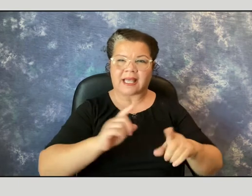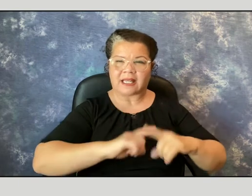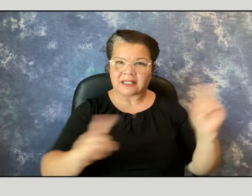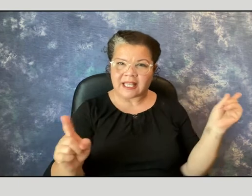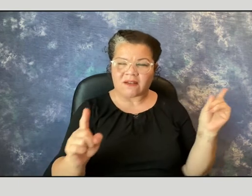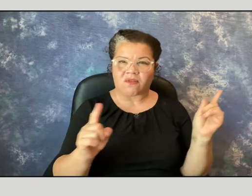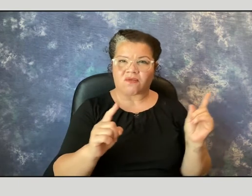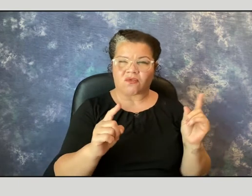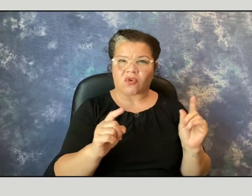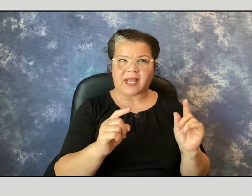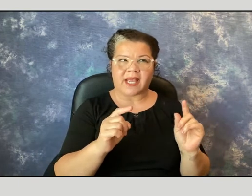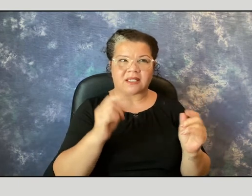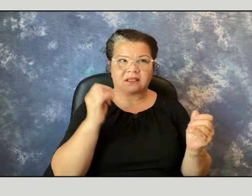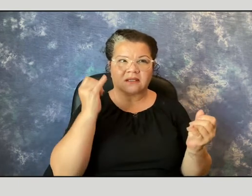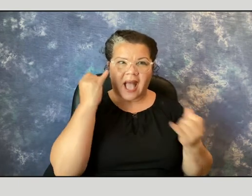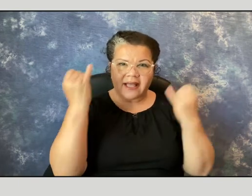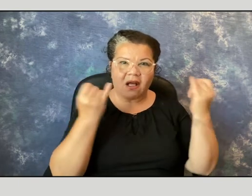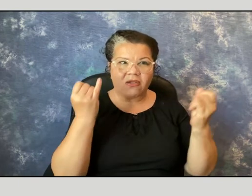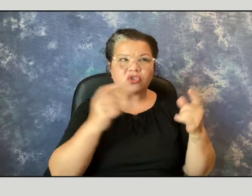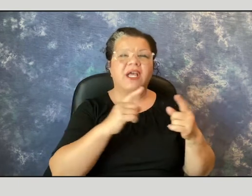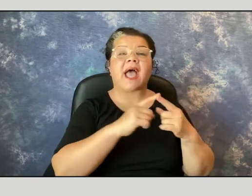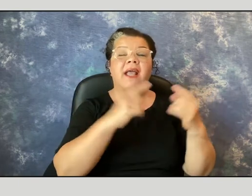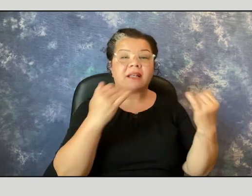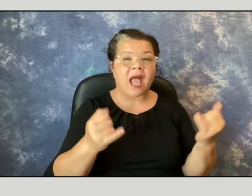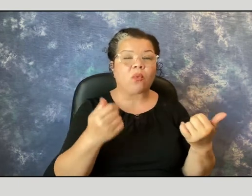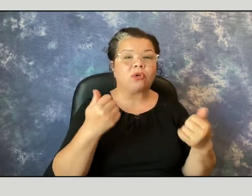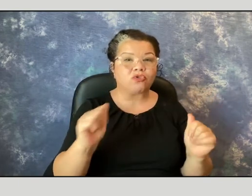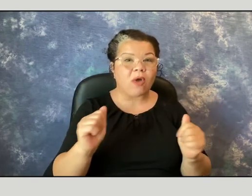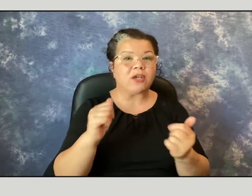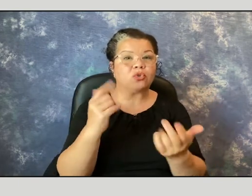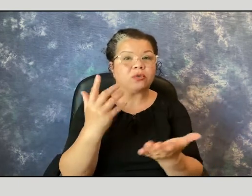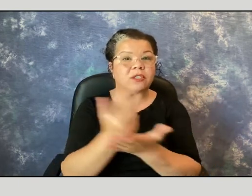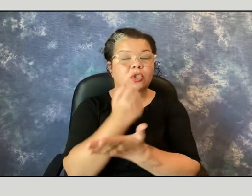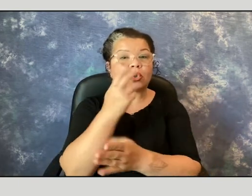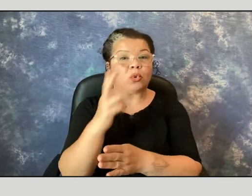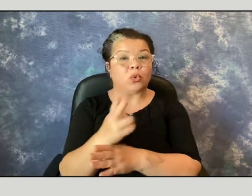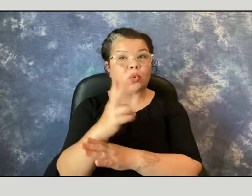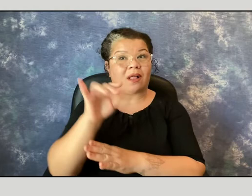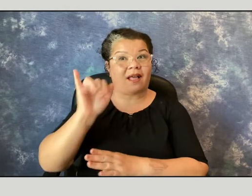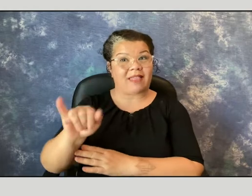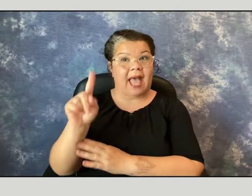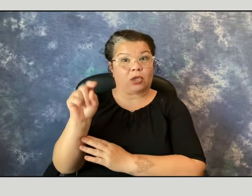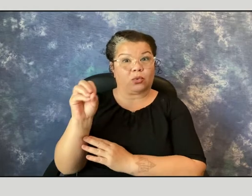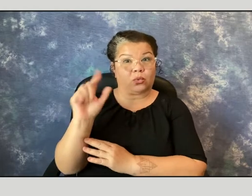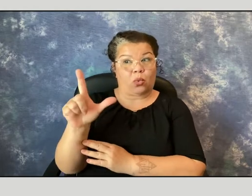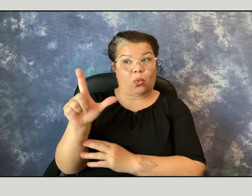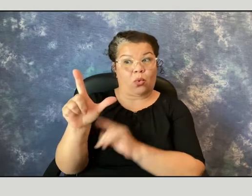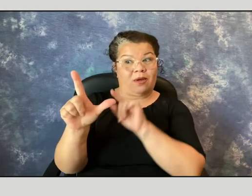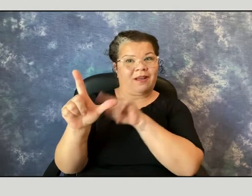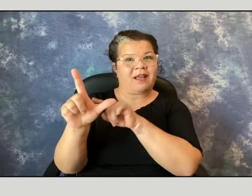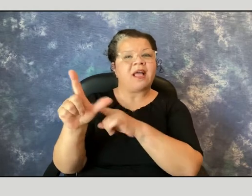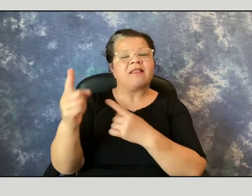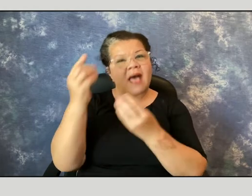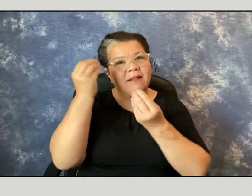how to utilize this tool that does allow us to tell different stories about our community,